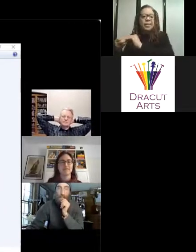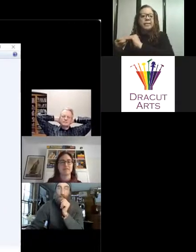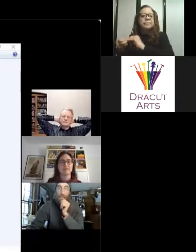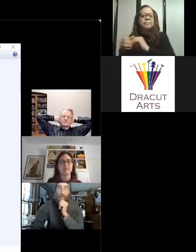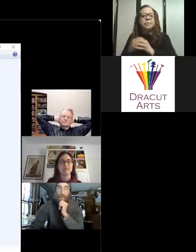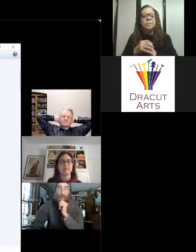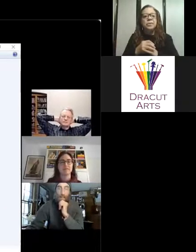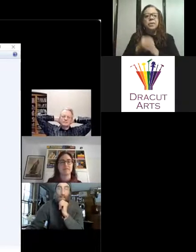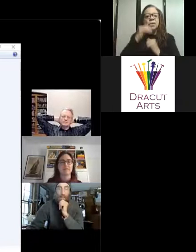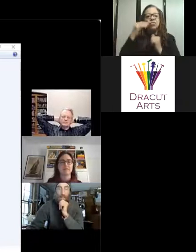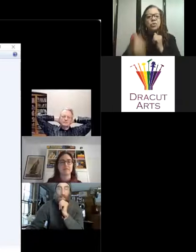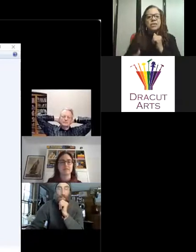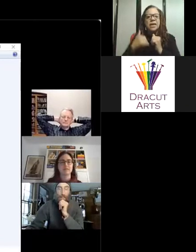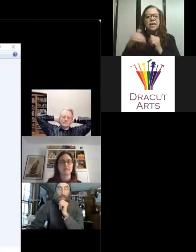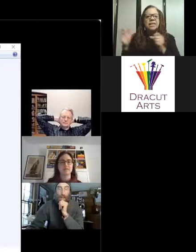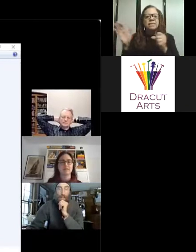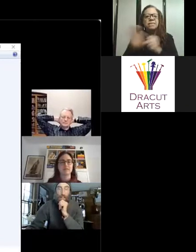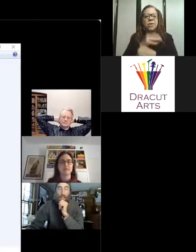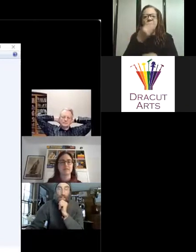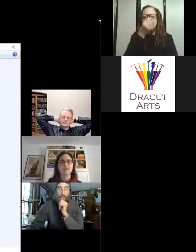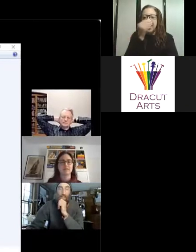The roadside is full of violets,